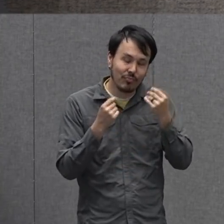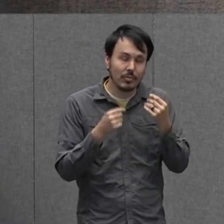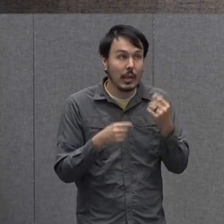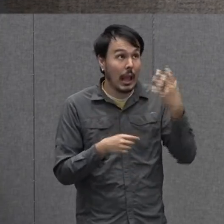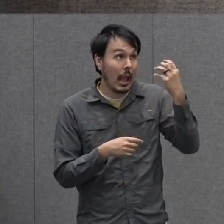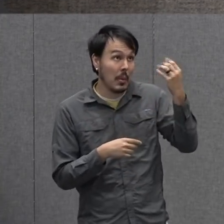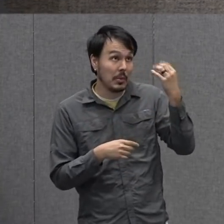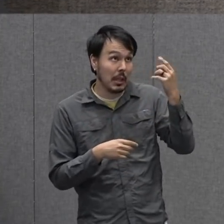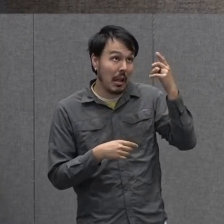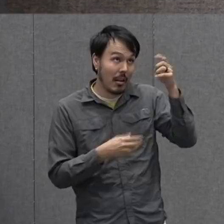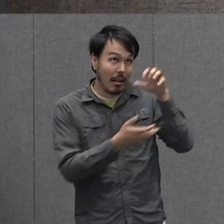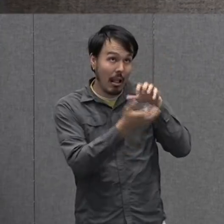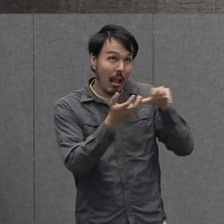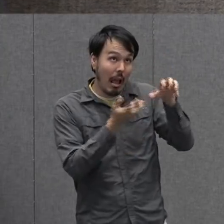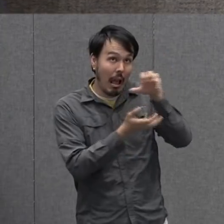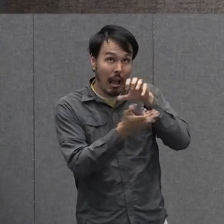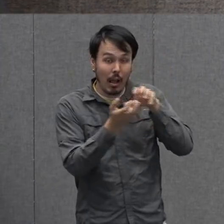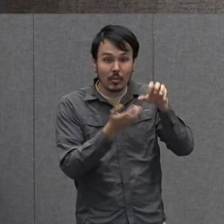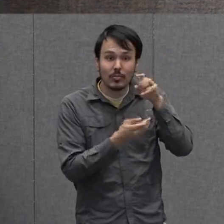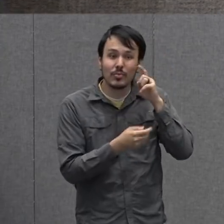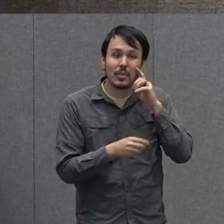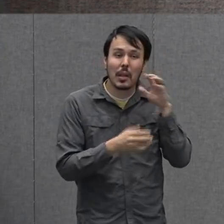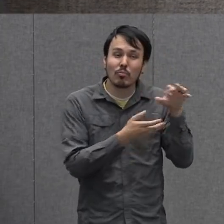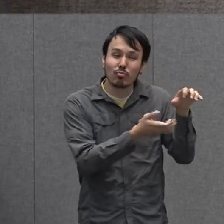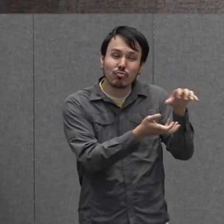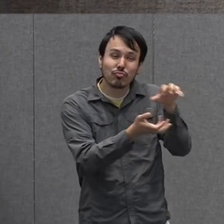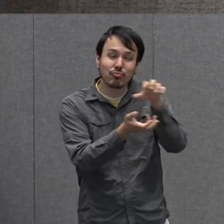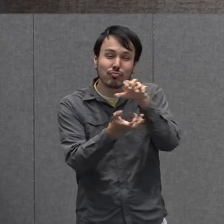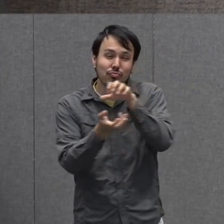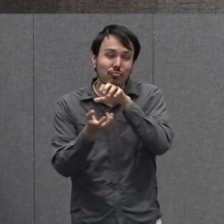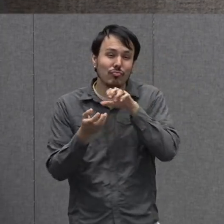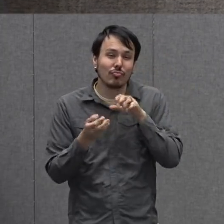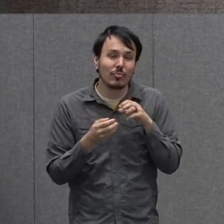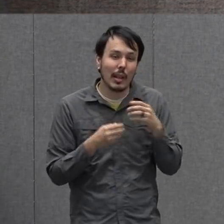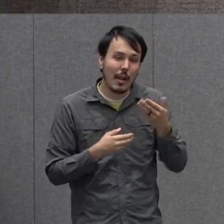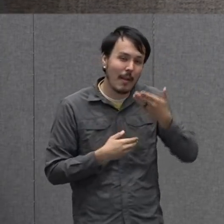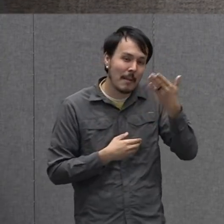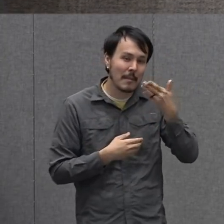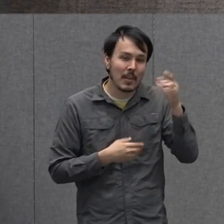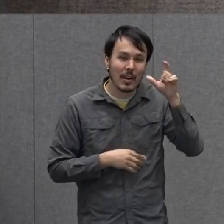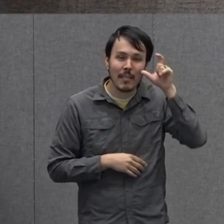playing hide and seek with the moon. Wind and rain rattled at the windows